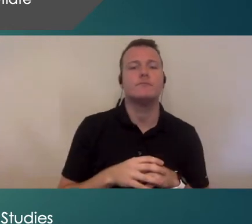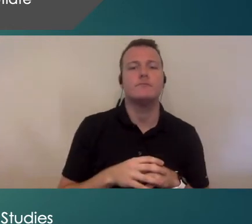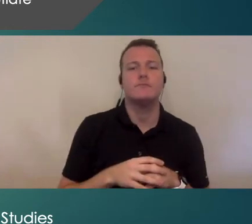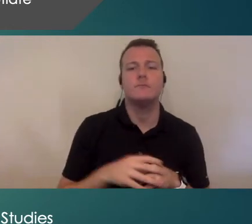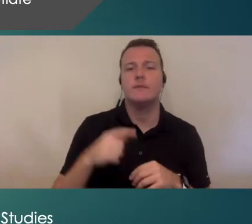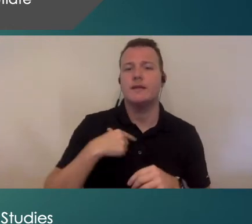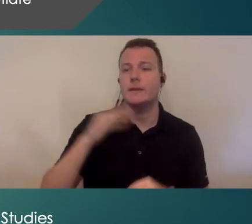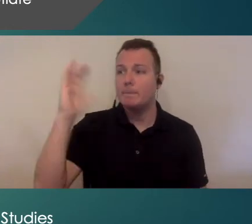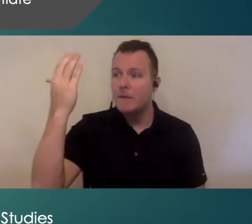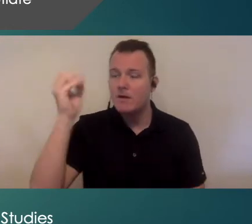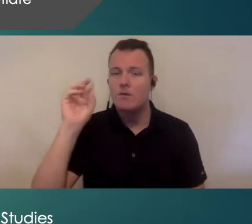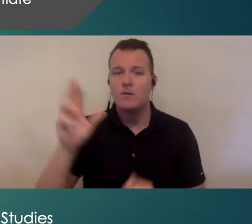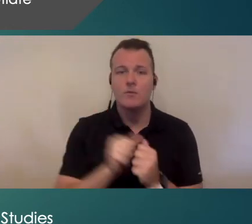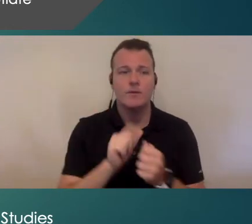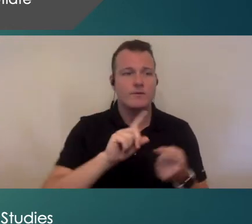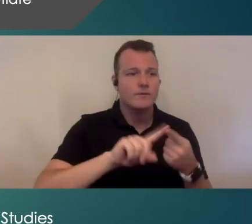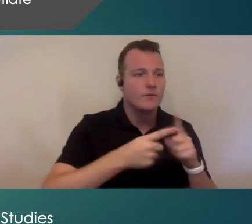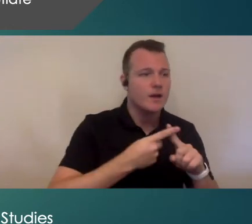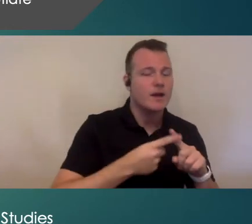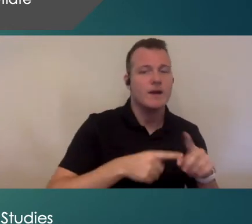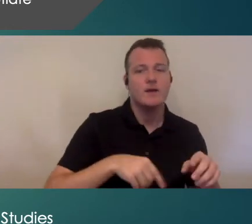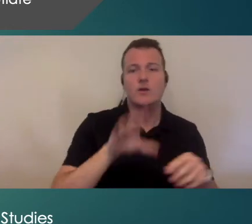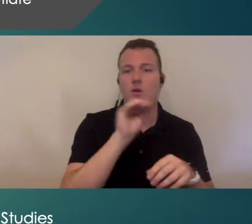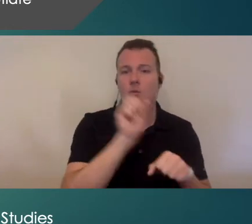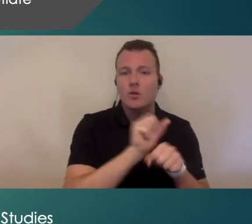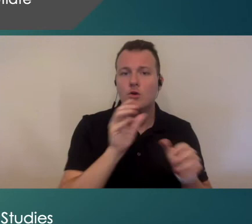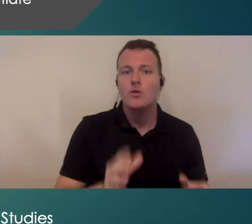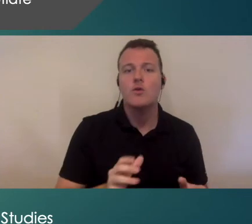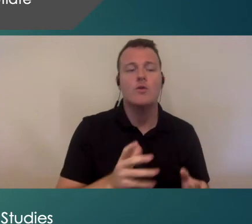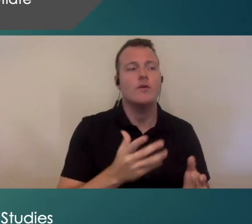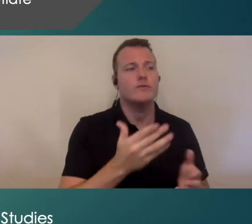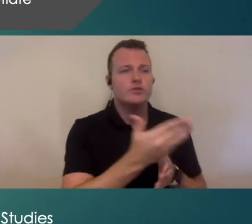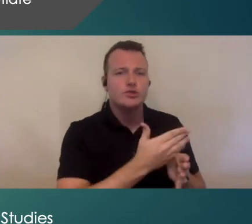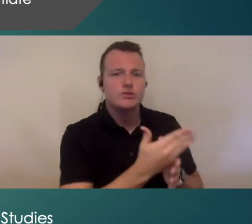start to formulate what sounds good, what comes off is a little harsh,